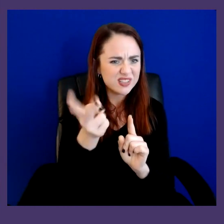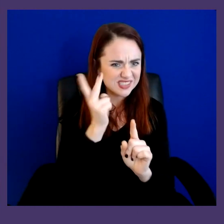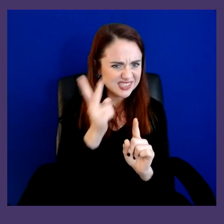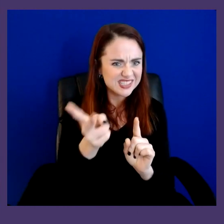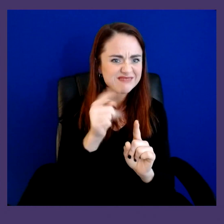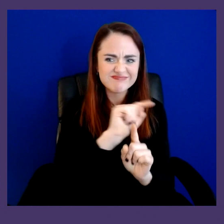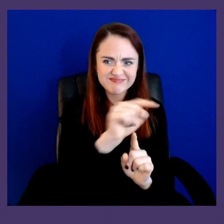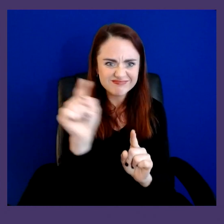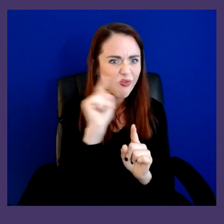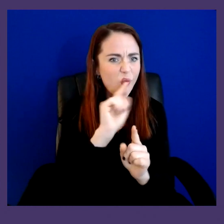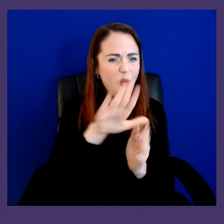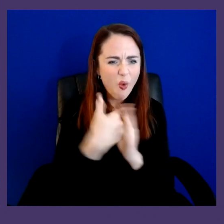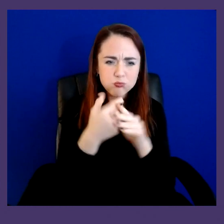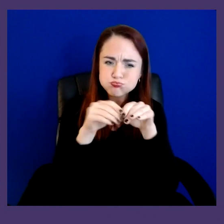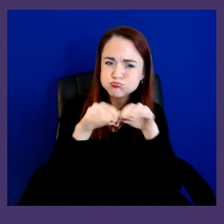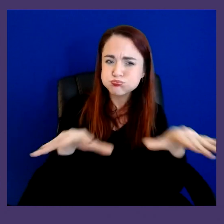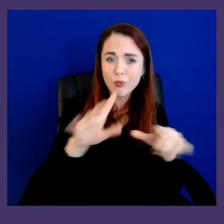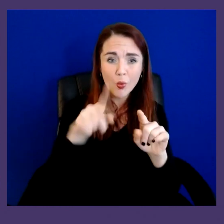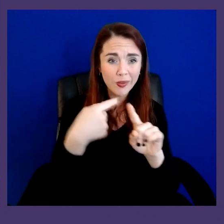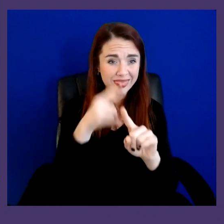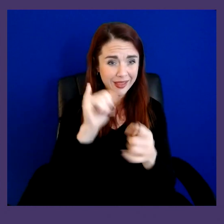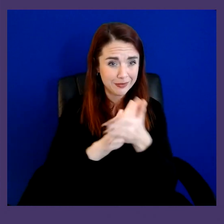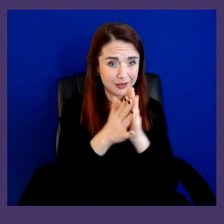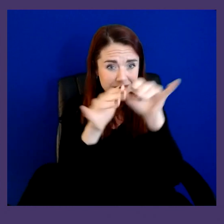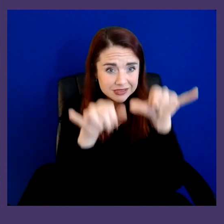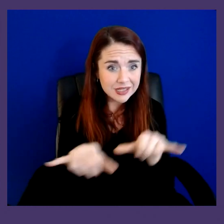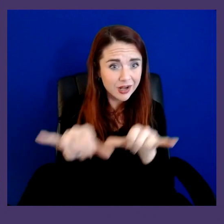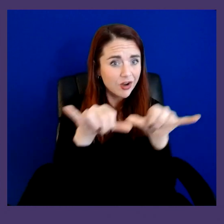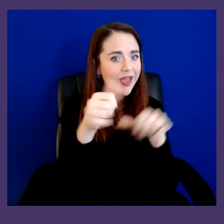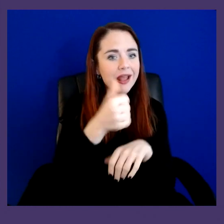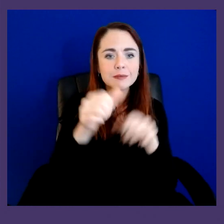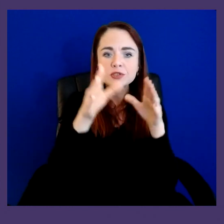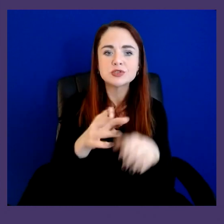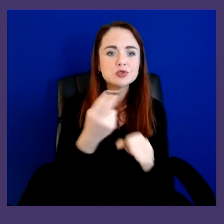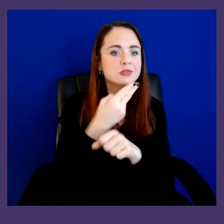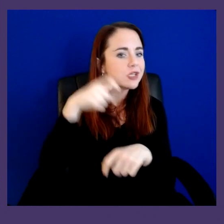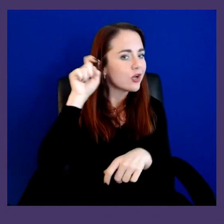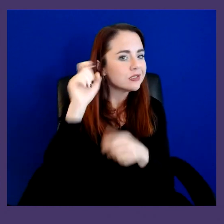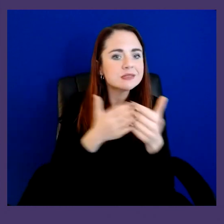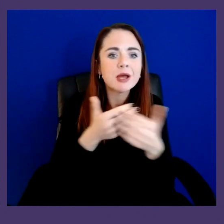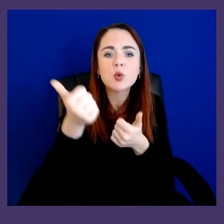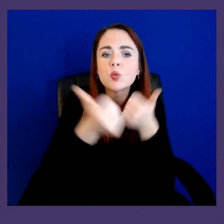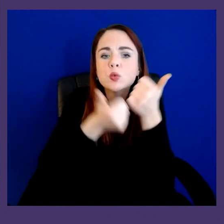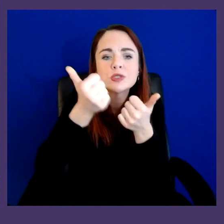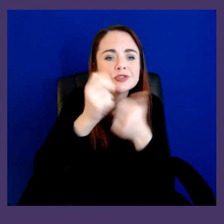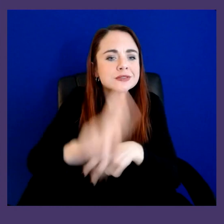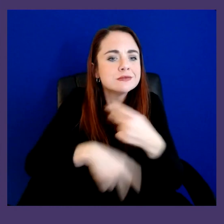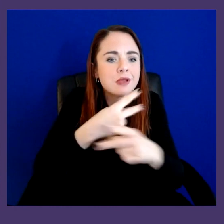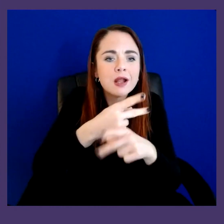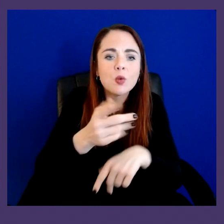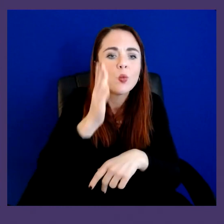a standard protocol, then any hearing aid user, it doesn't matter what hearing aid you're using, will be able to go into a public space and get